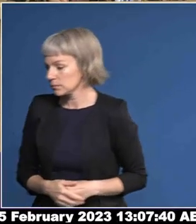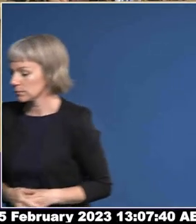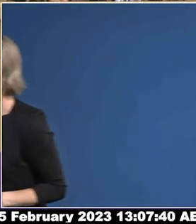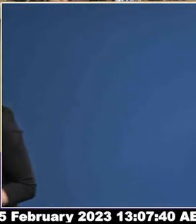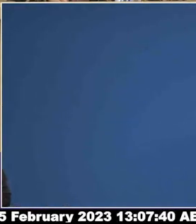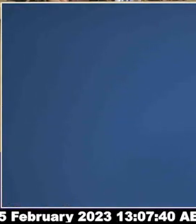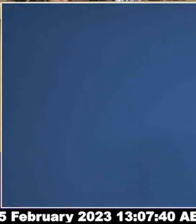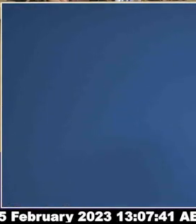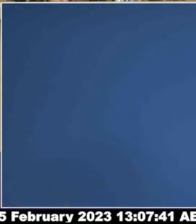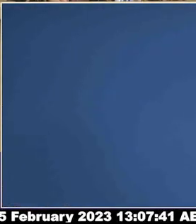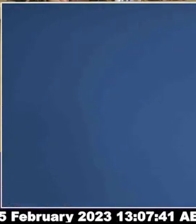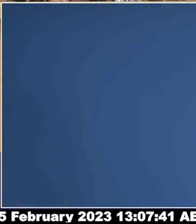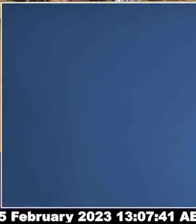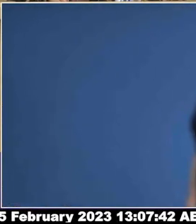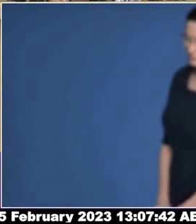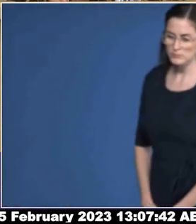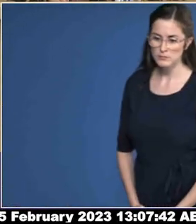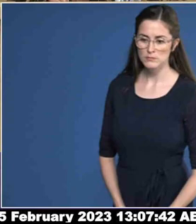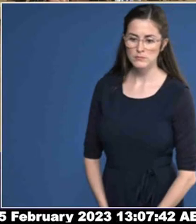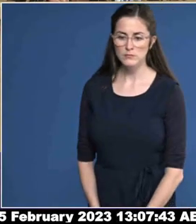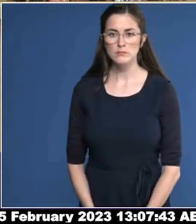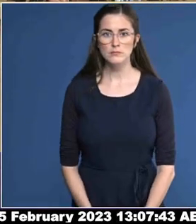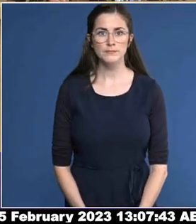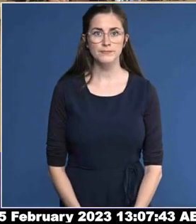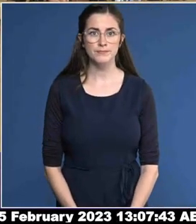COMMISSIONER McEWIN: Anyone else? No consideration at this point in time, no.